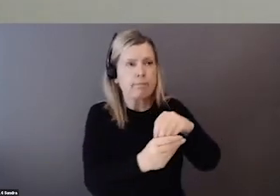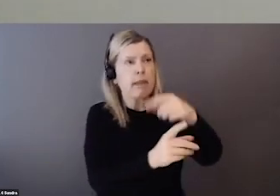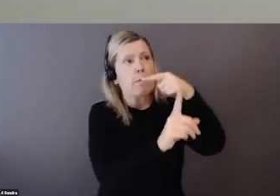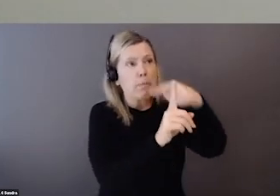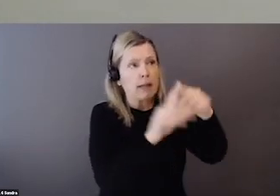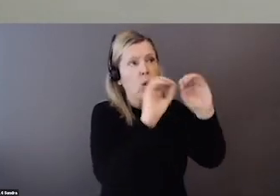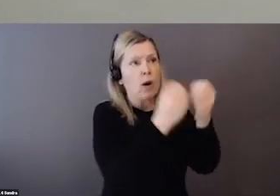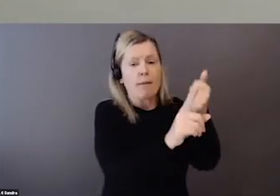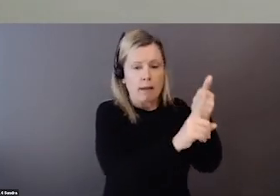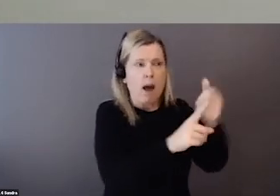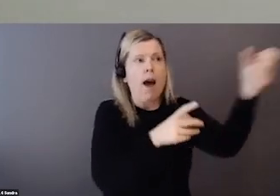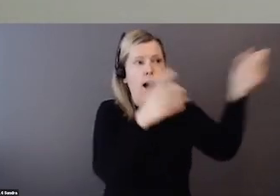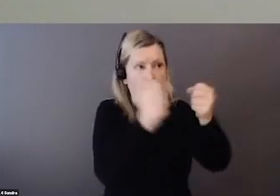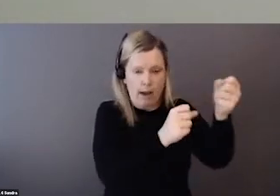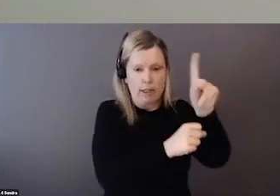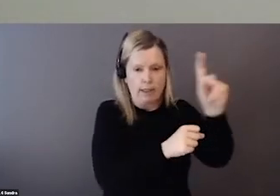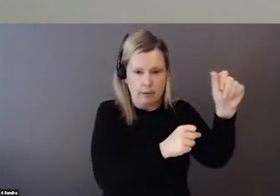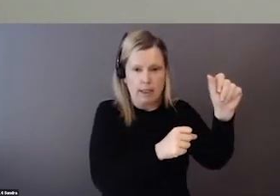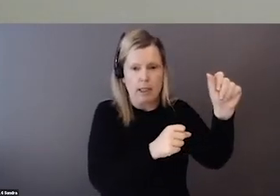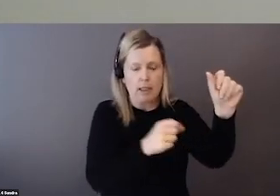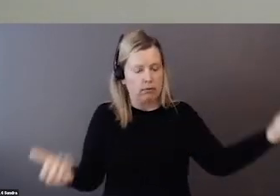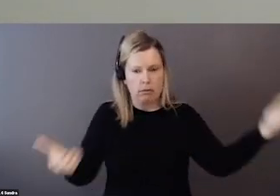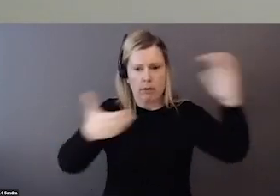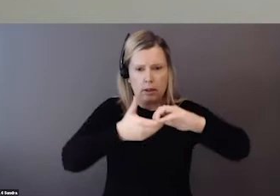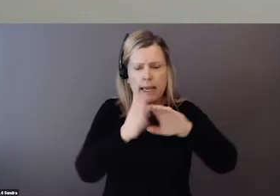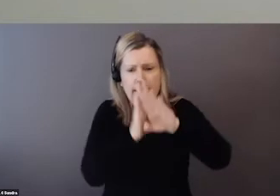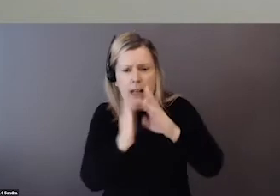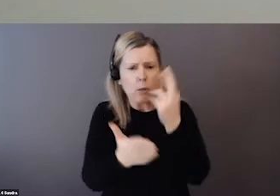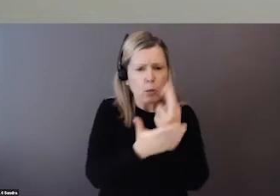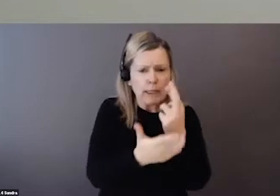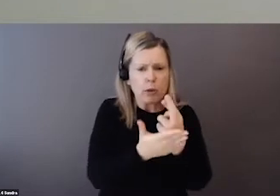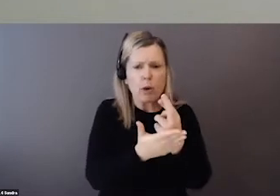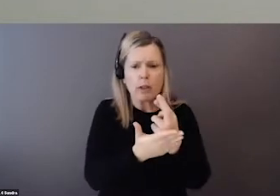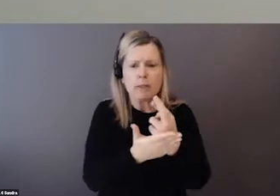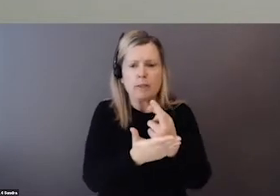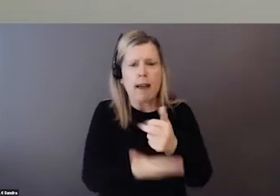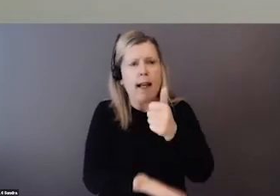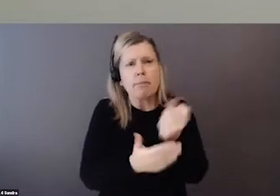in co-creating resources that inform the development of standards to address the risks